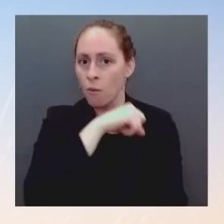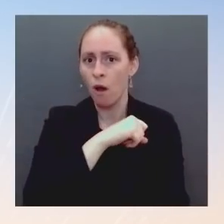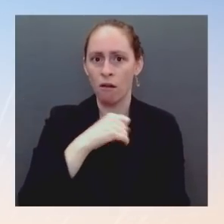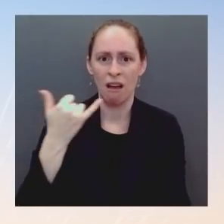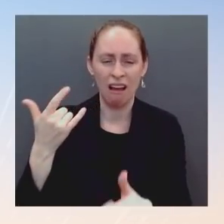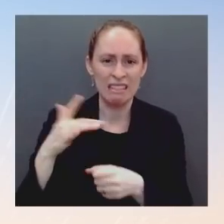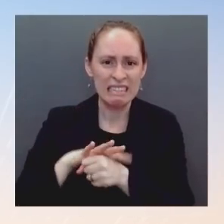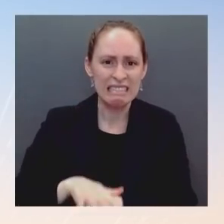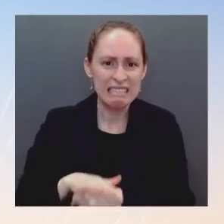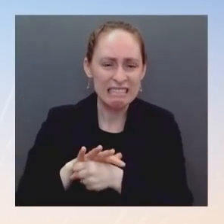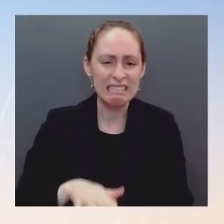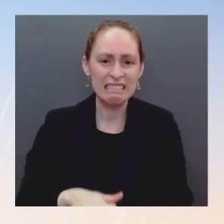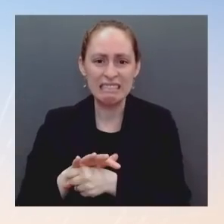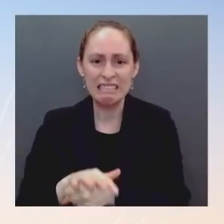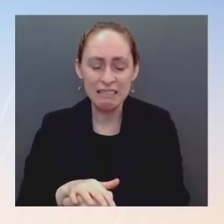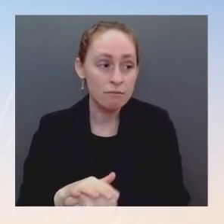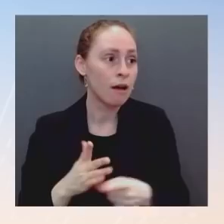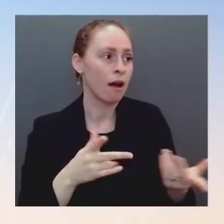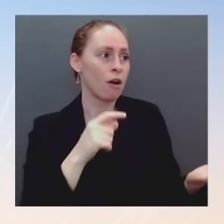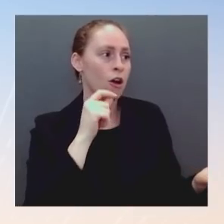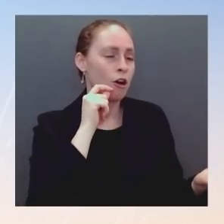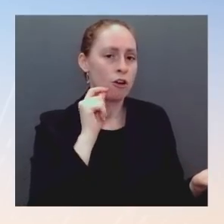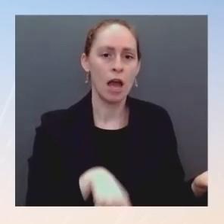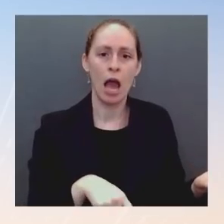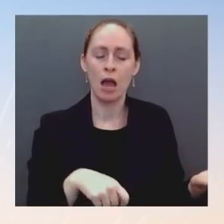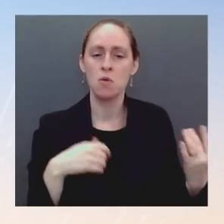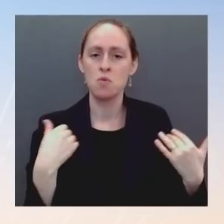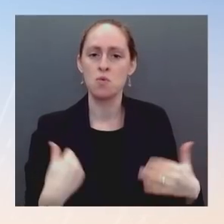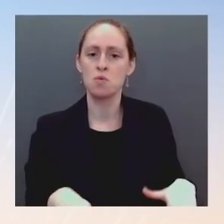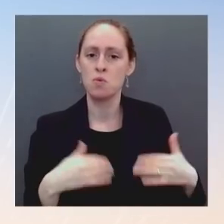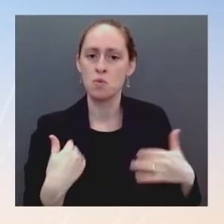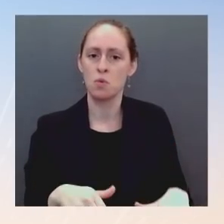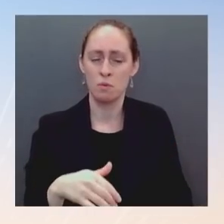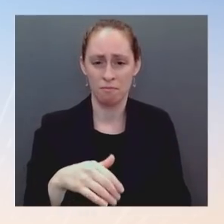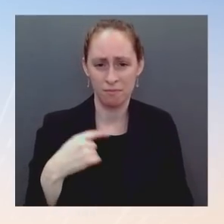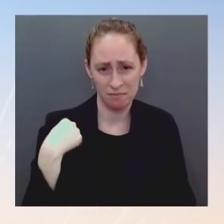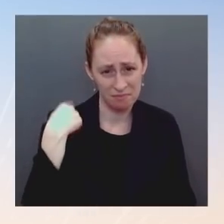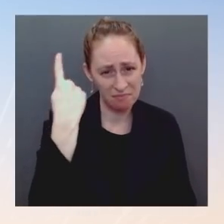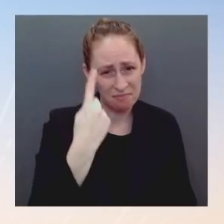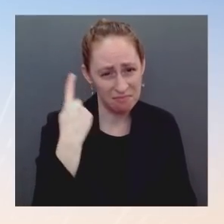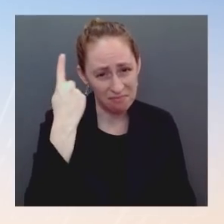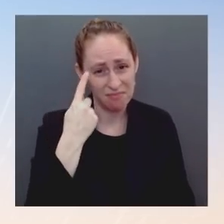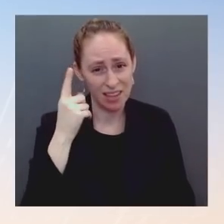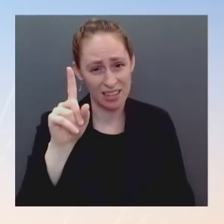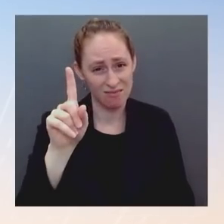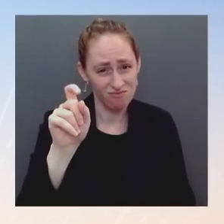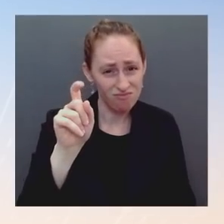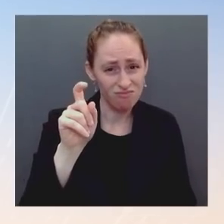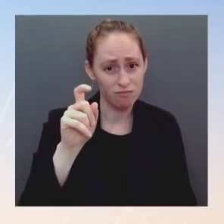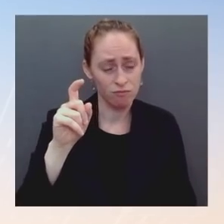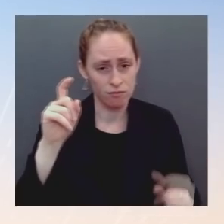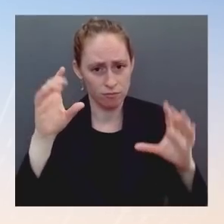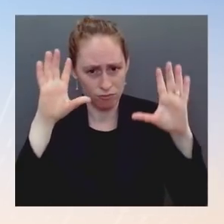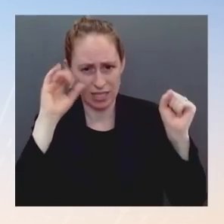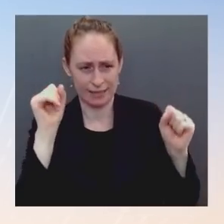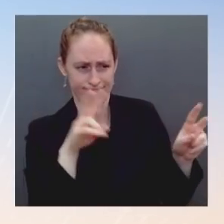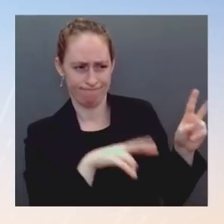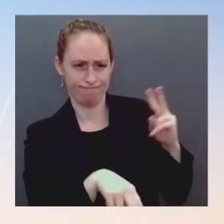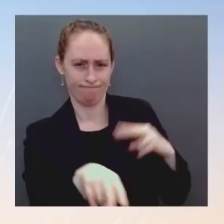fear that there's any link between these things, not as some kind of coordinated master plan, but that at least one of those -- you know, each place is watching the other